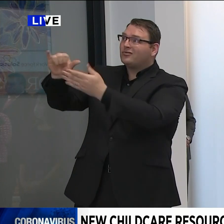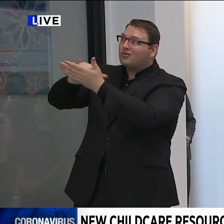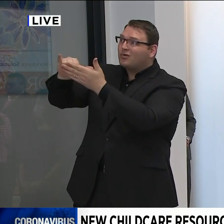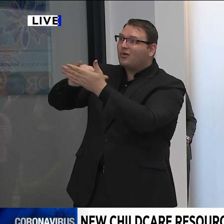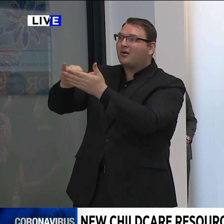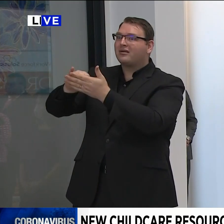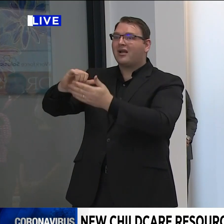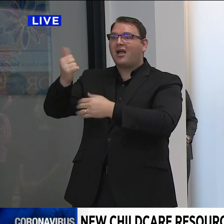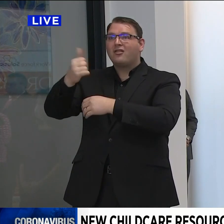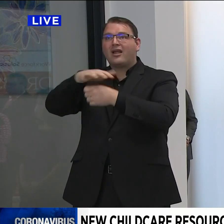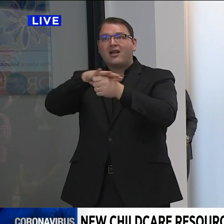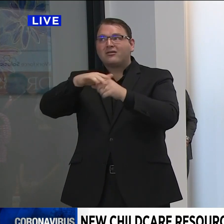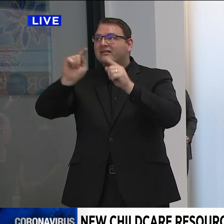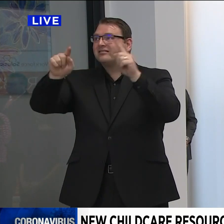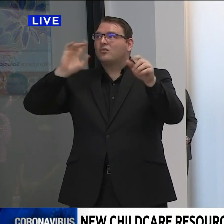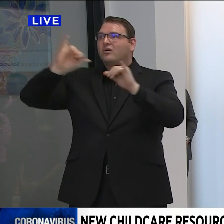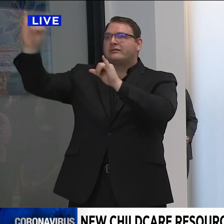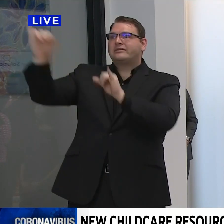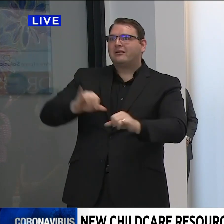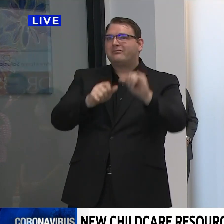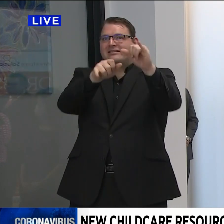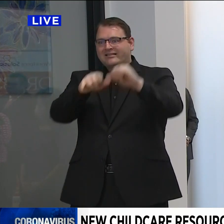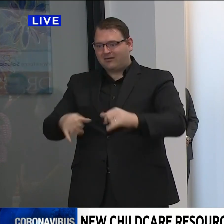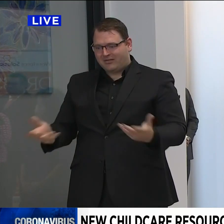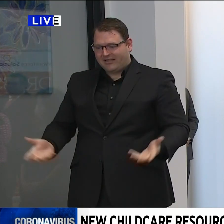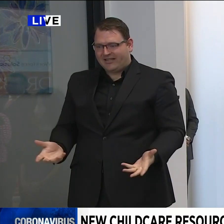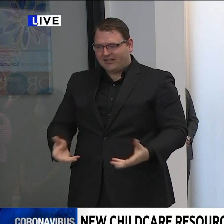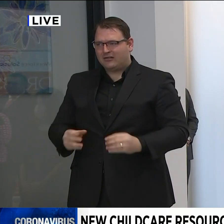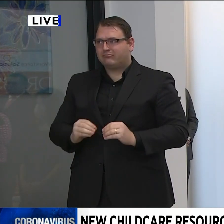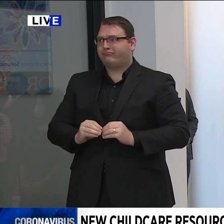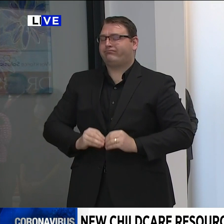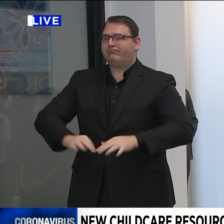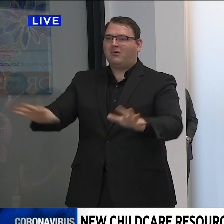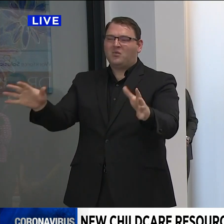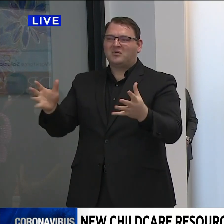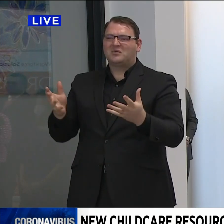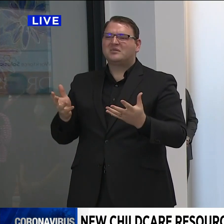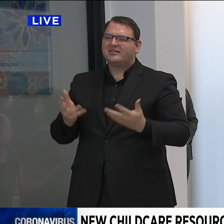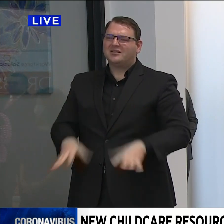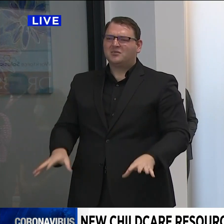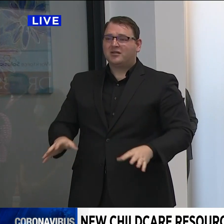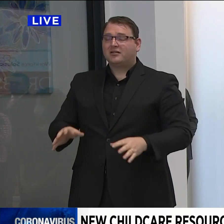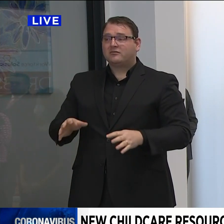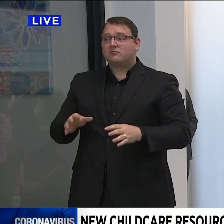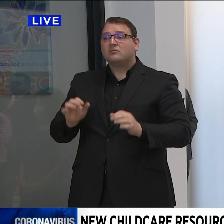for us. Much worse. We will face the type of crisis will face the type of crisis that we’re seeing now now in that we’re seeing now now in New York New York in other areas across the